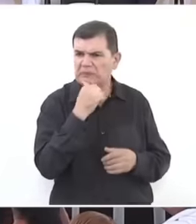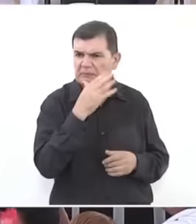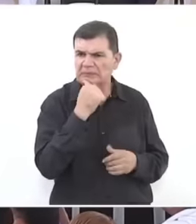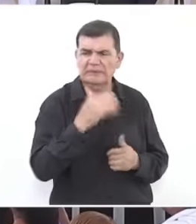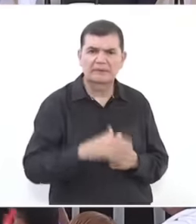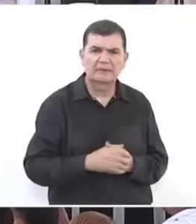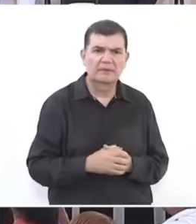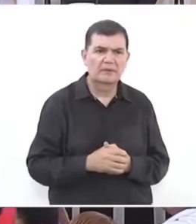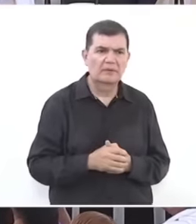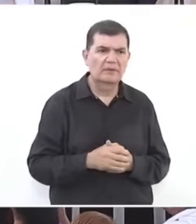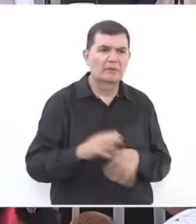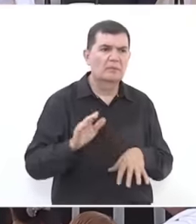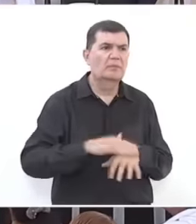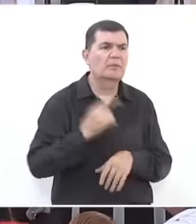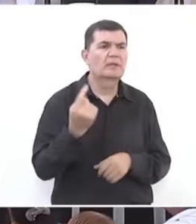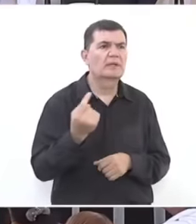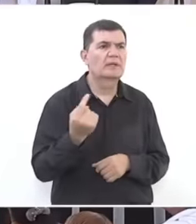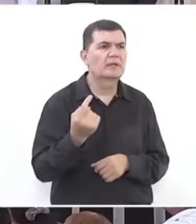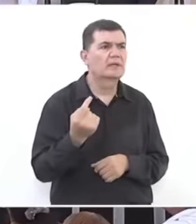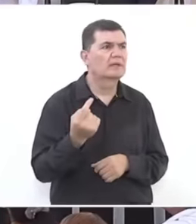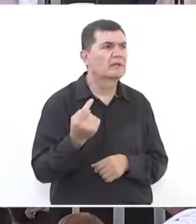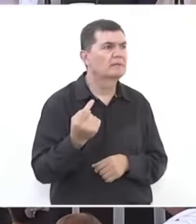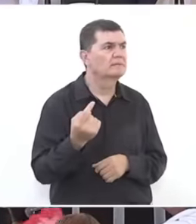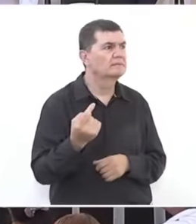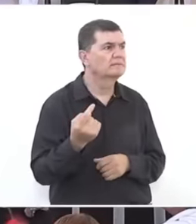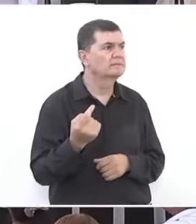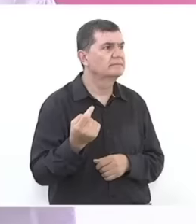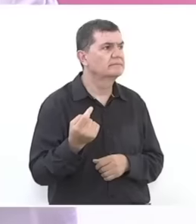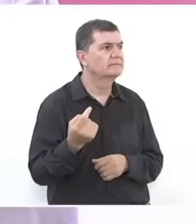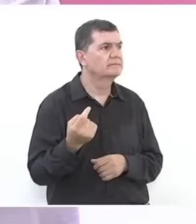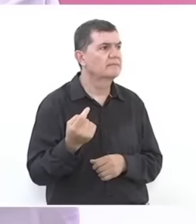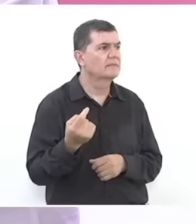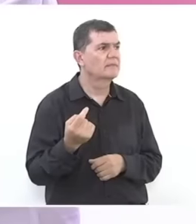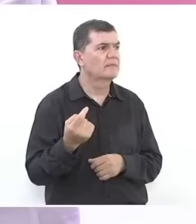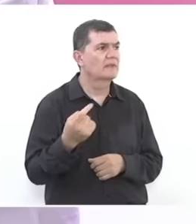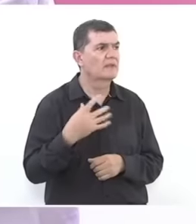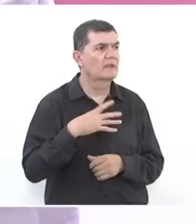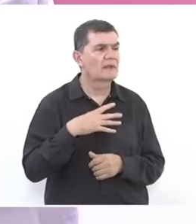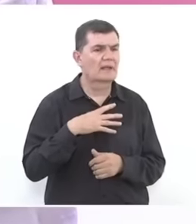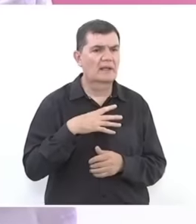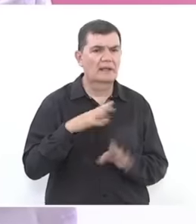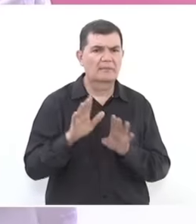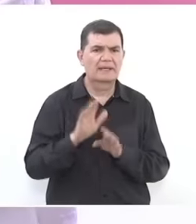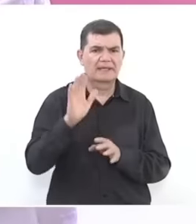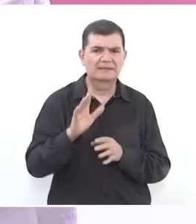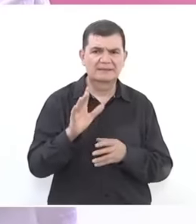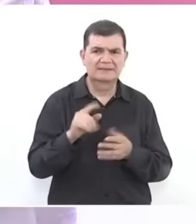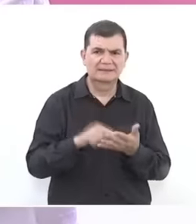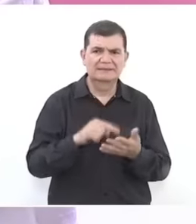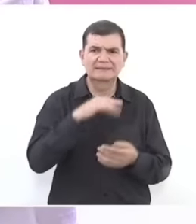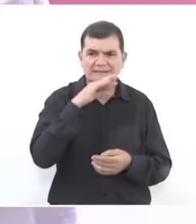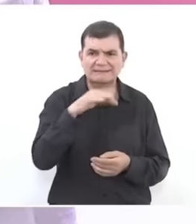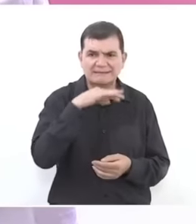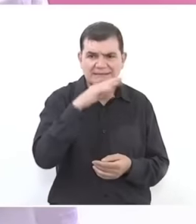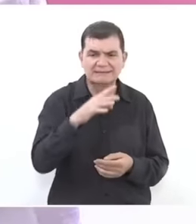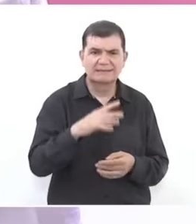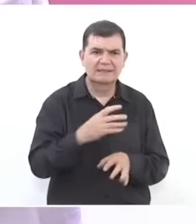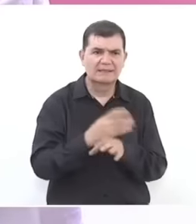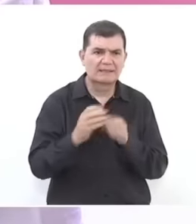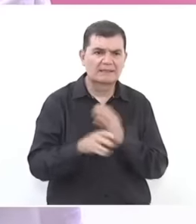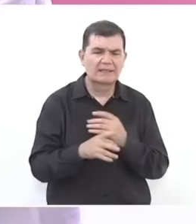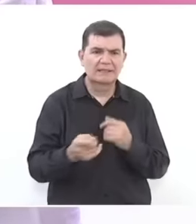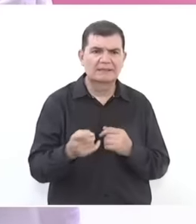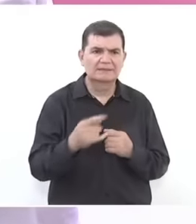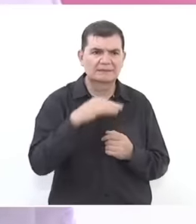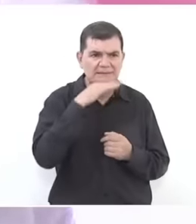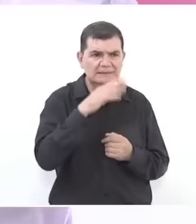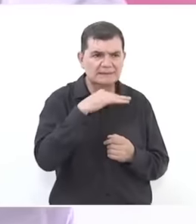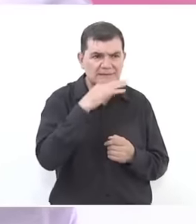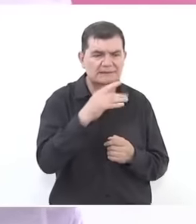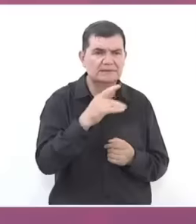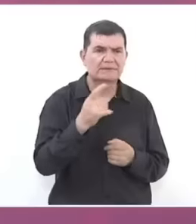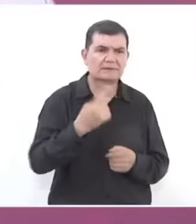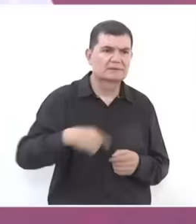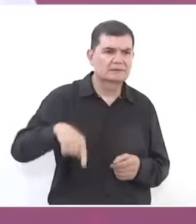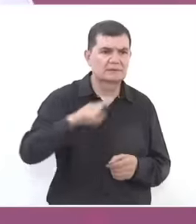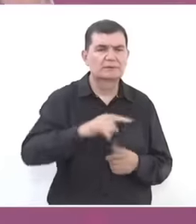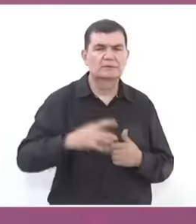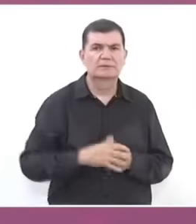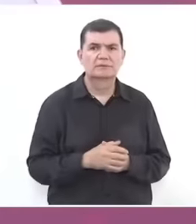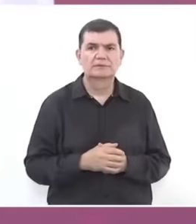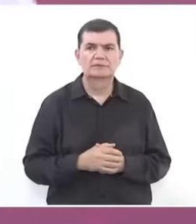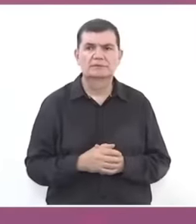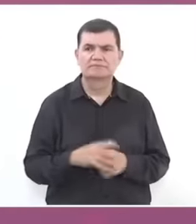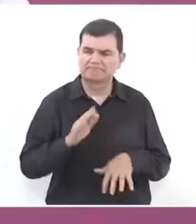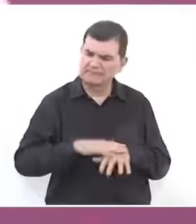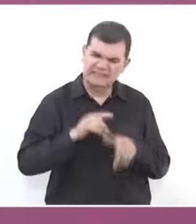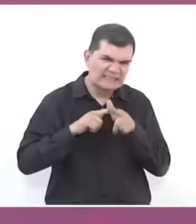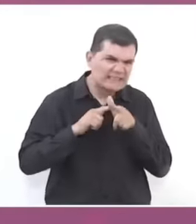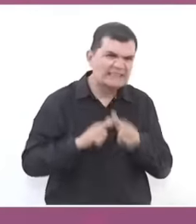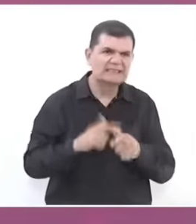because the cards are marked the dice are loaded and we eh continued